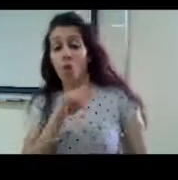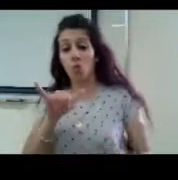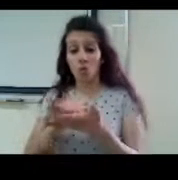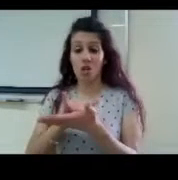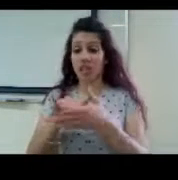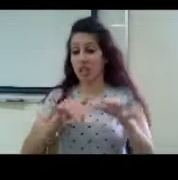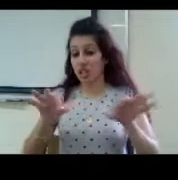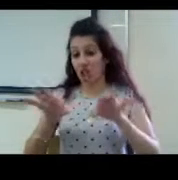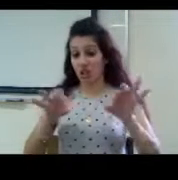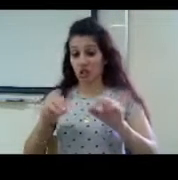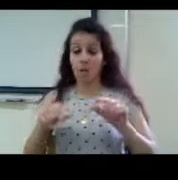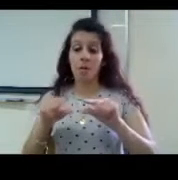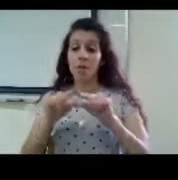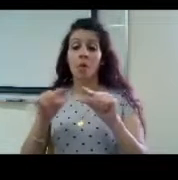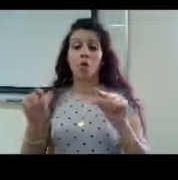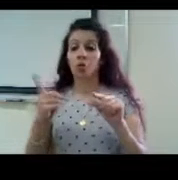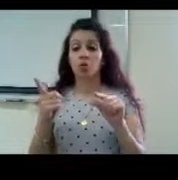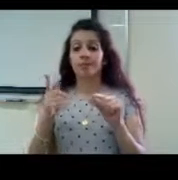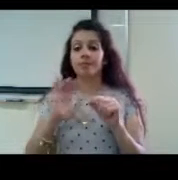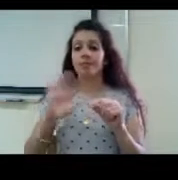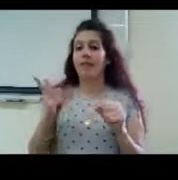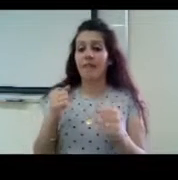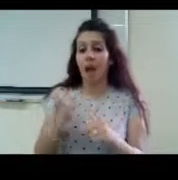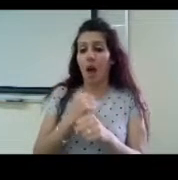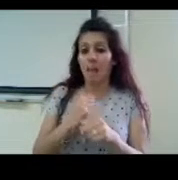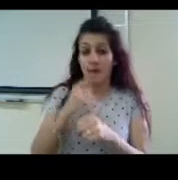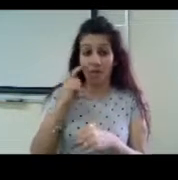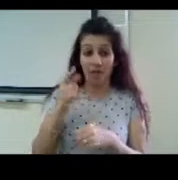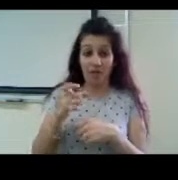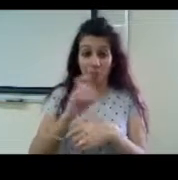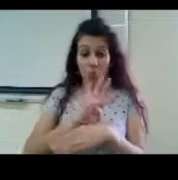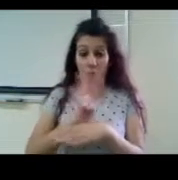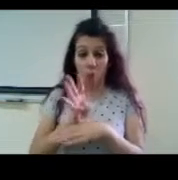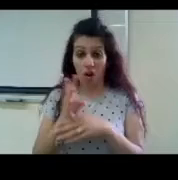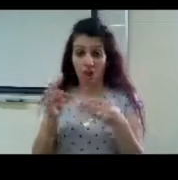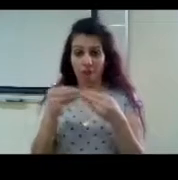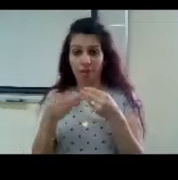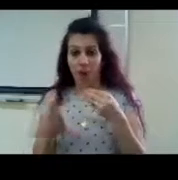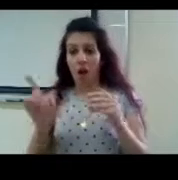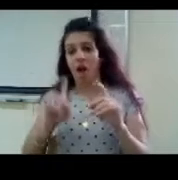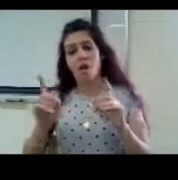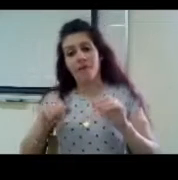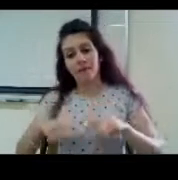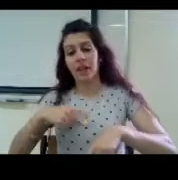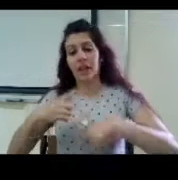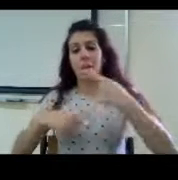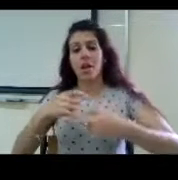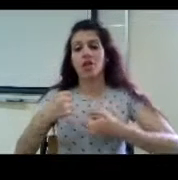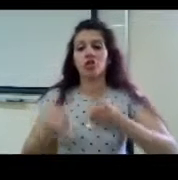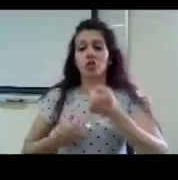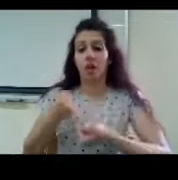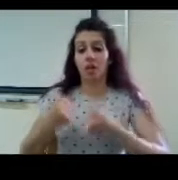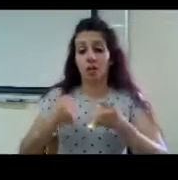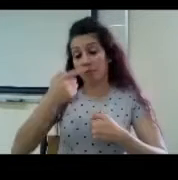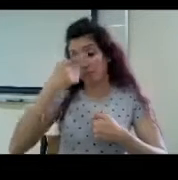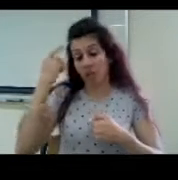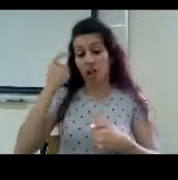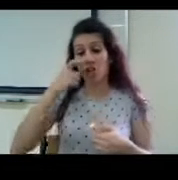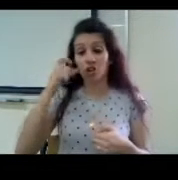learning resources are most relevant to support both educators and learners as well as care givers at home what additional materials can be brought